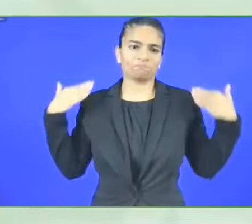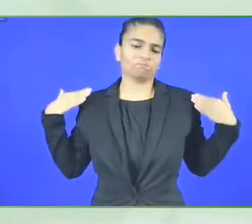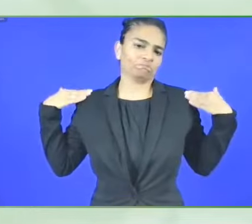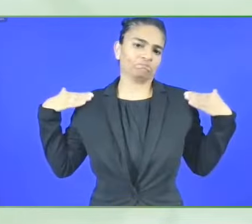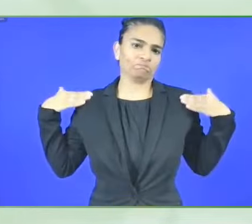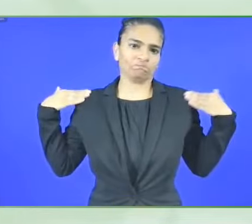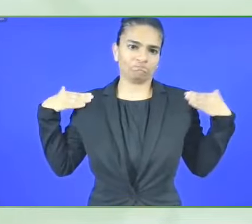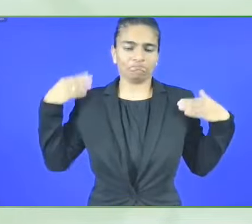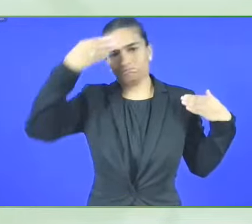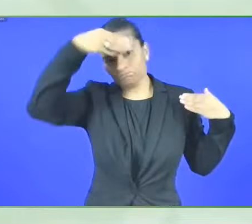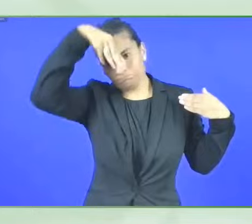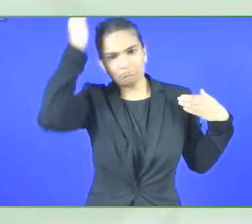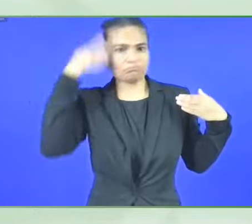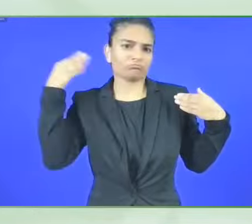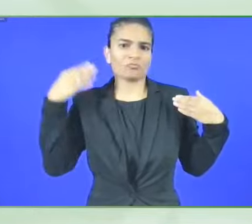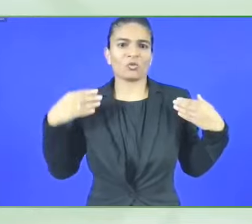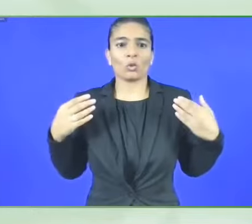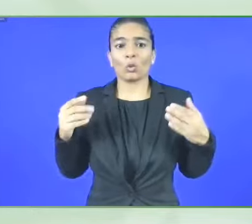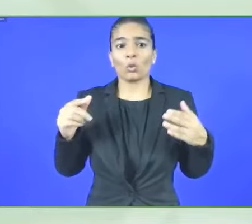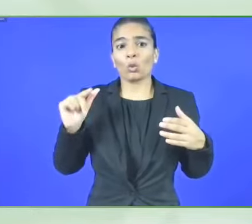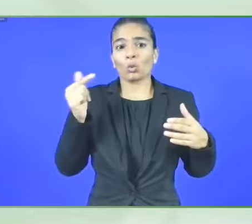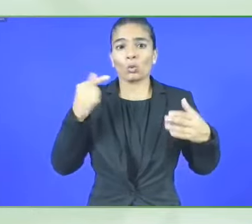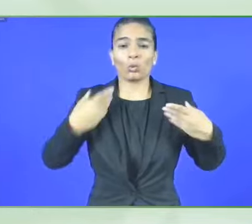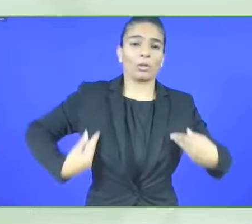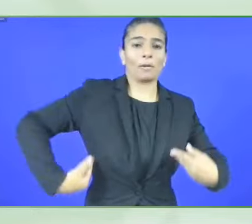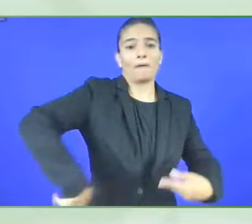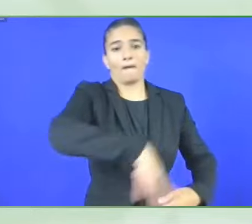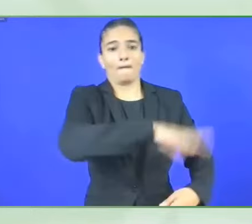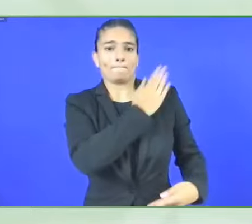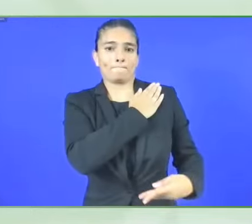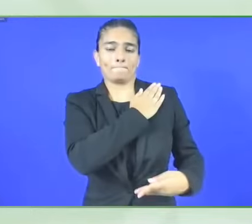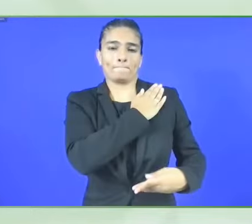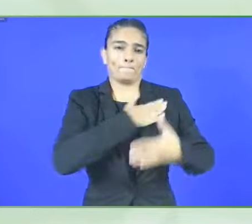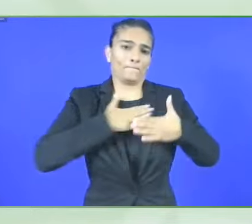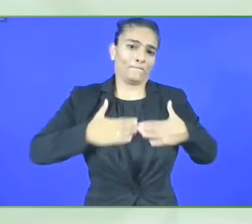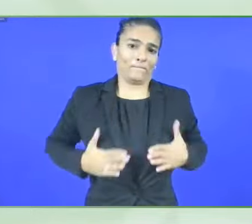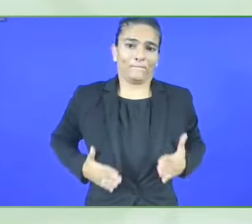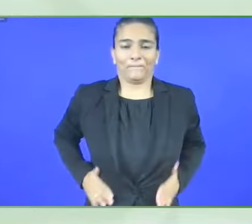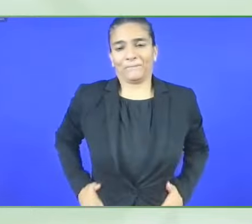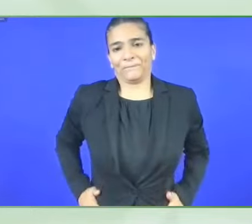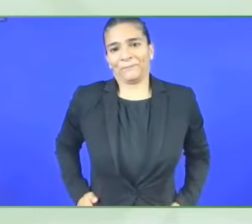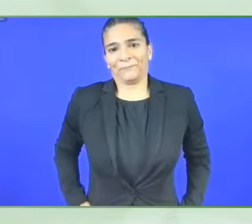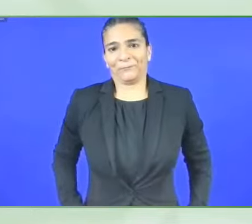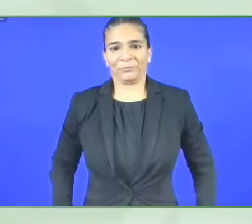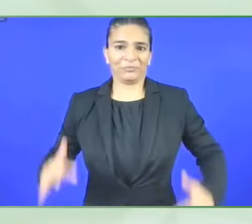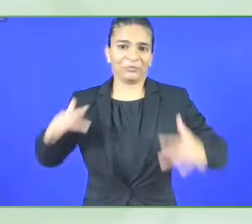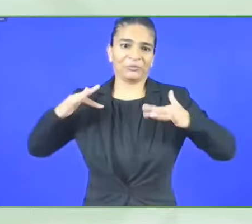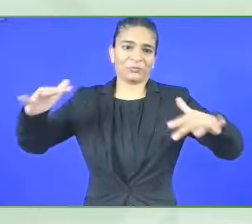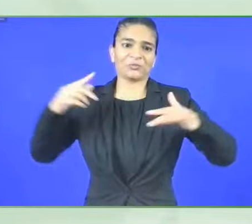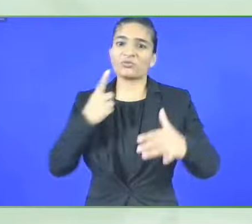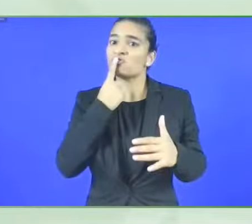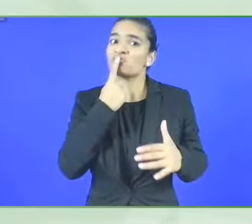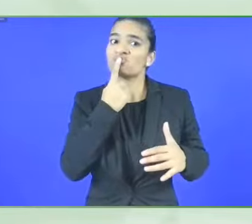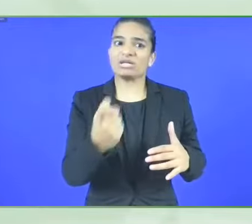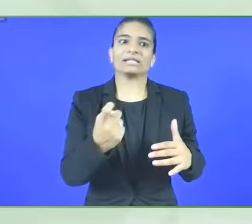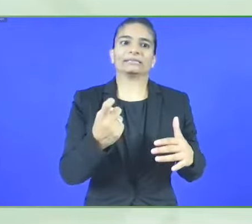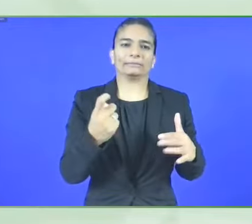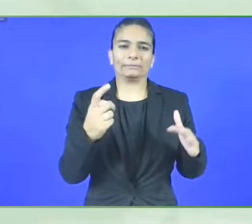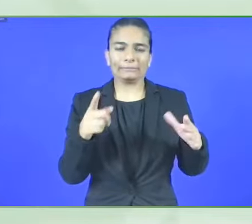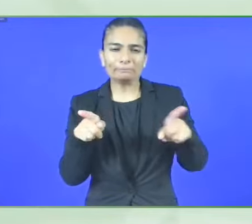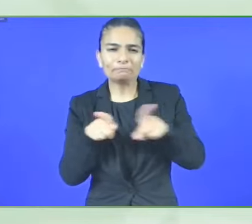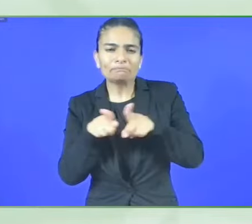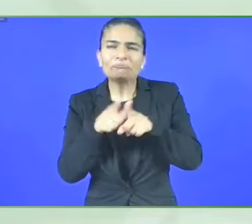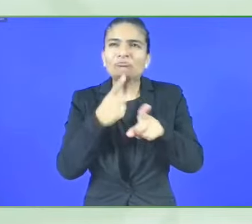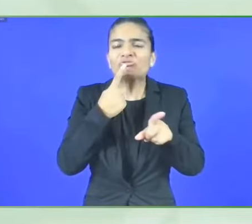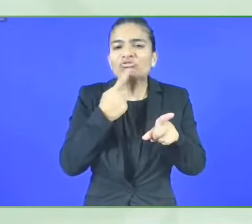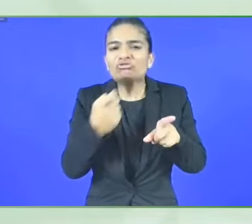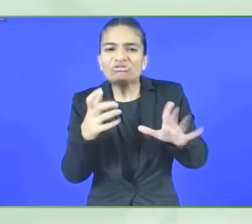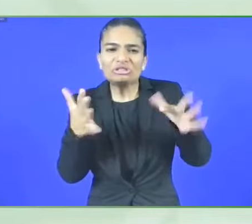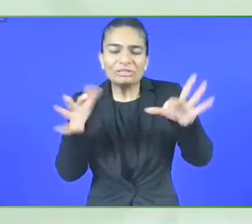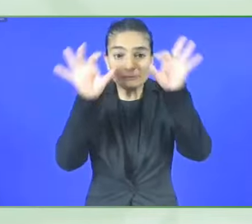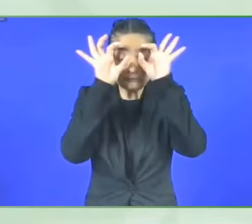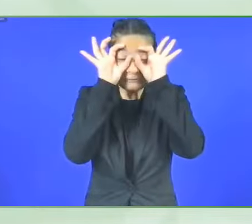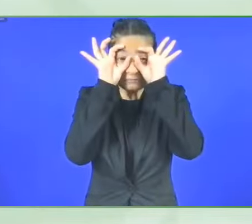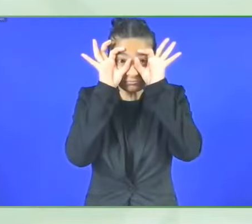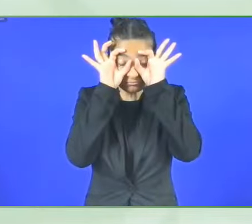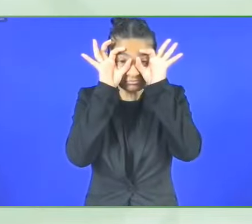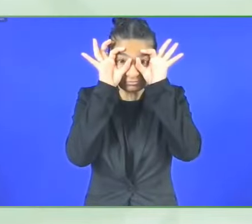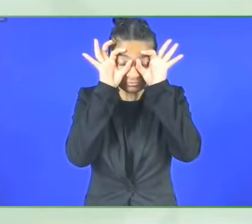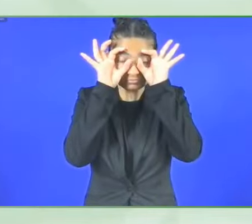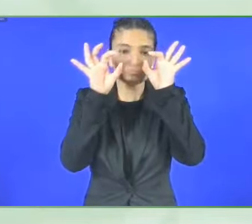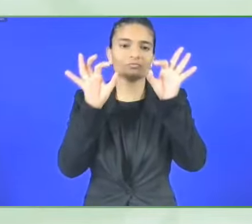We are in a momentum for universal design.